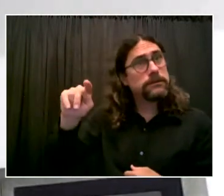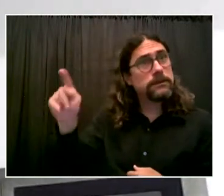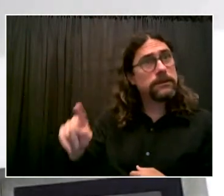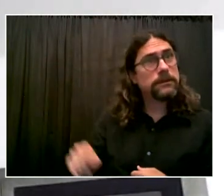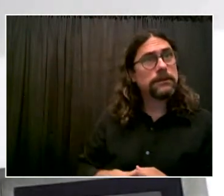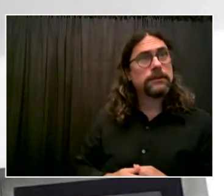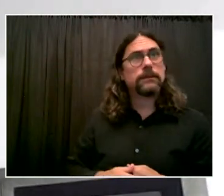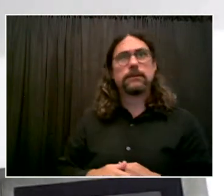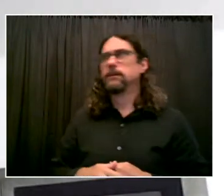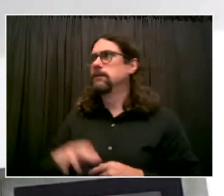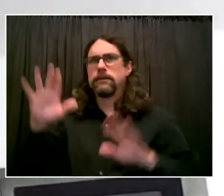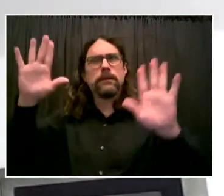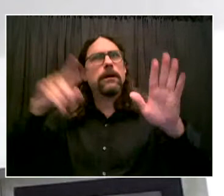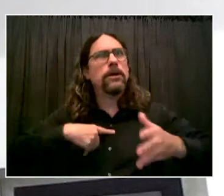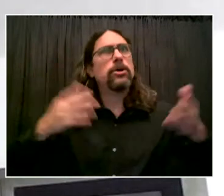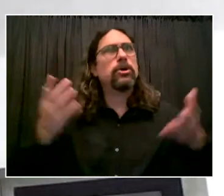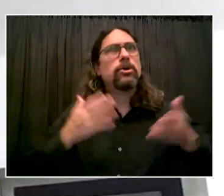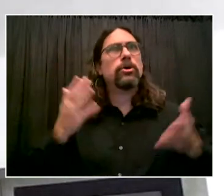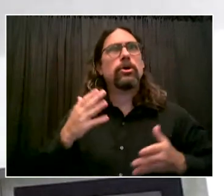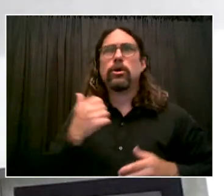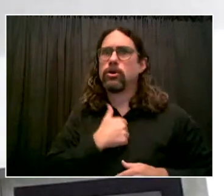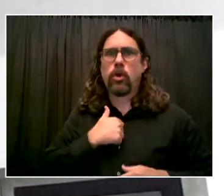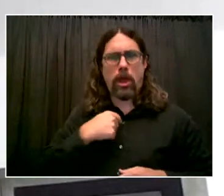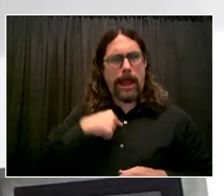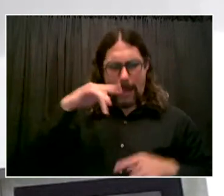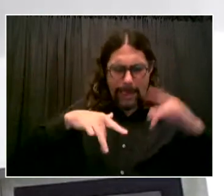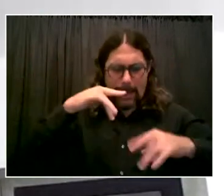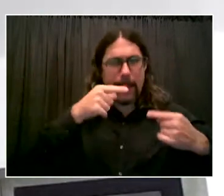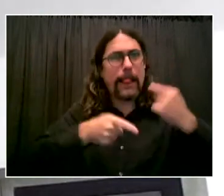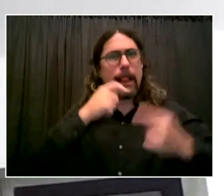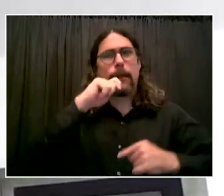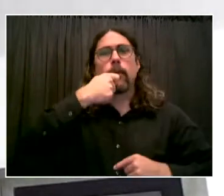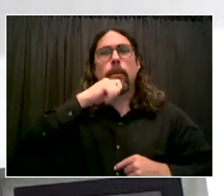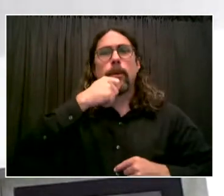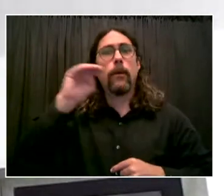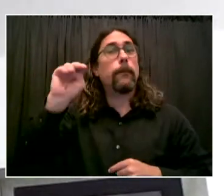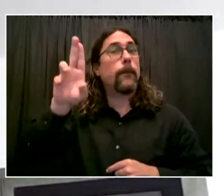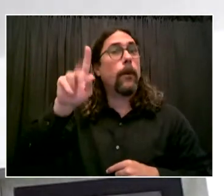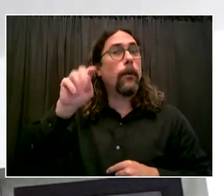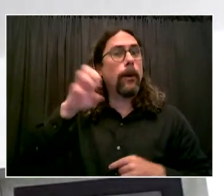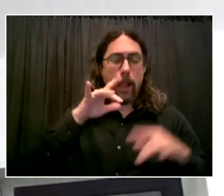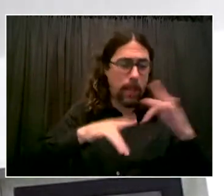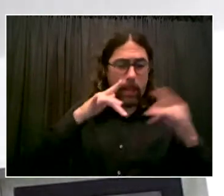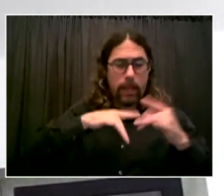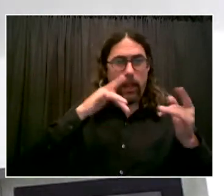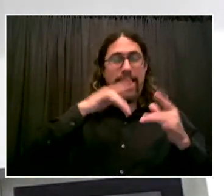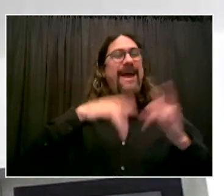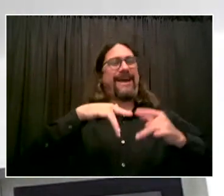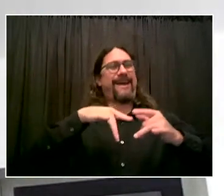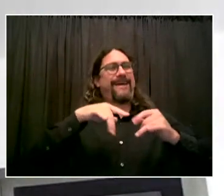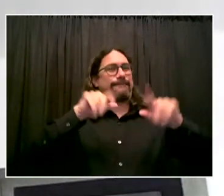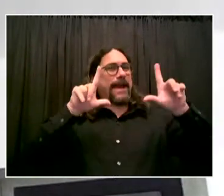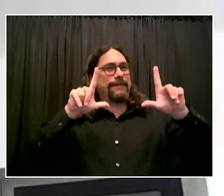APOLOGIZE FOR MY MUTE BUTTON SKILLS. I OFTEN WEAR A